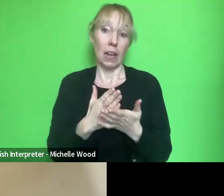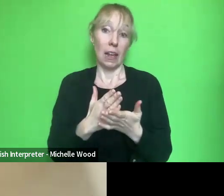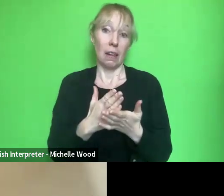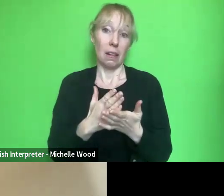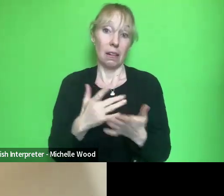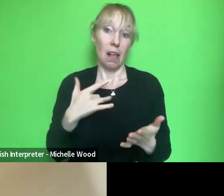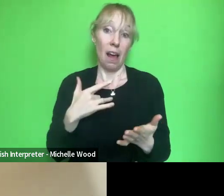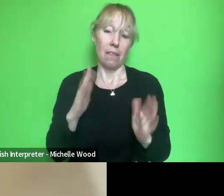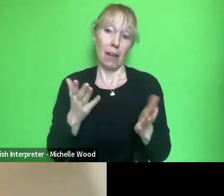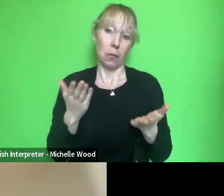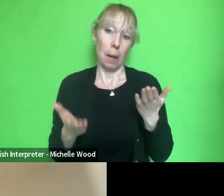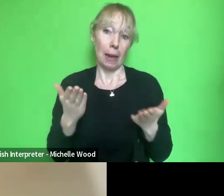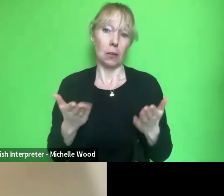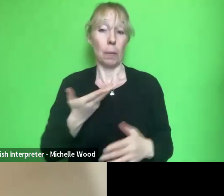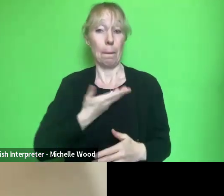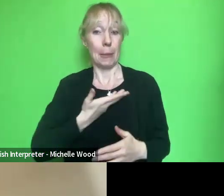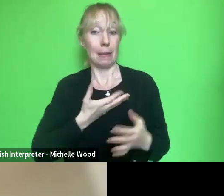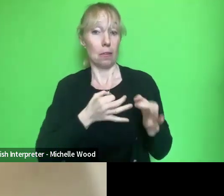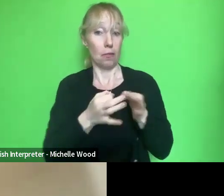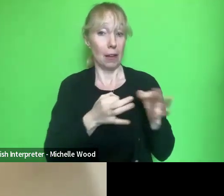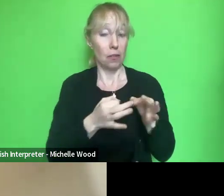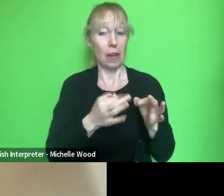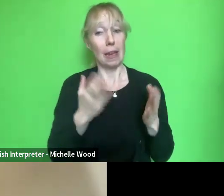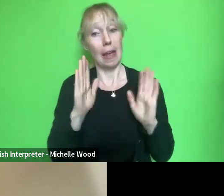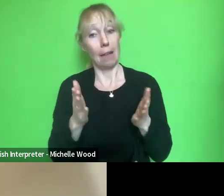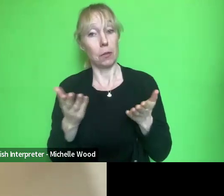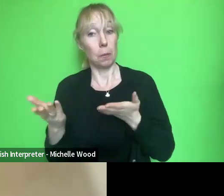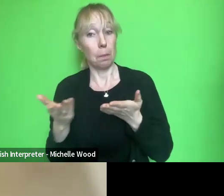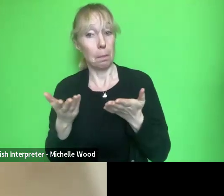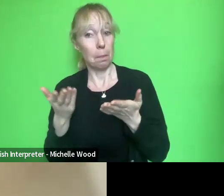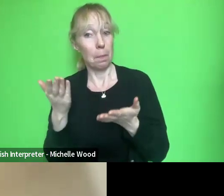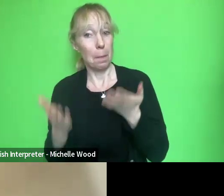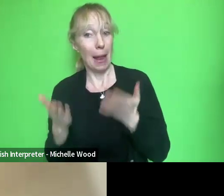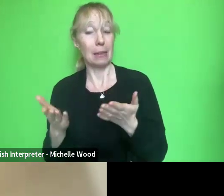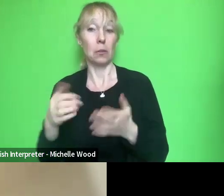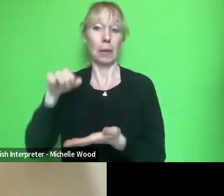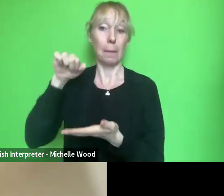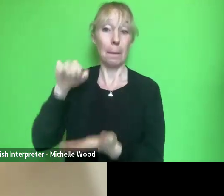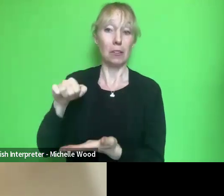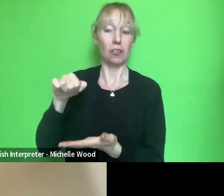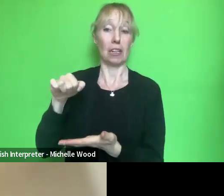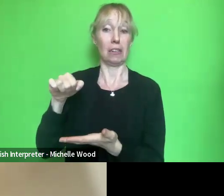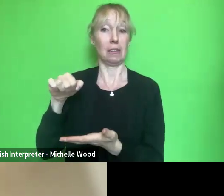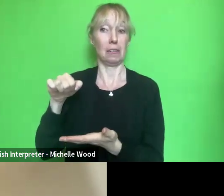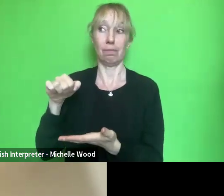has to be balanced with the business strategy, has to be balanced with budgeting responsibilities and, and all of that great stuff.